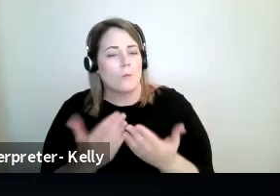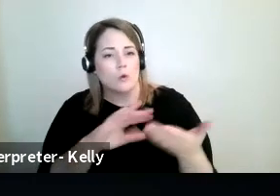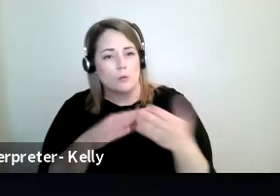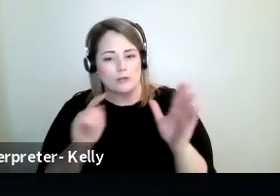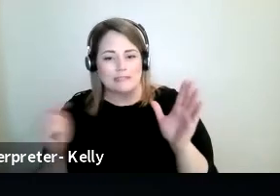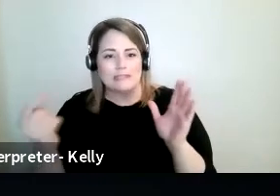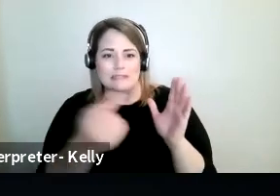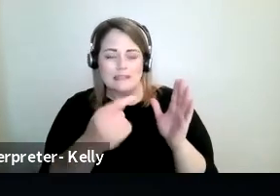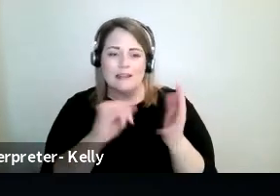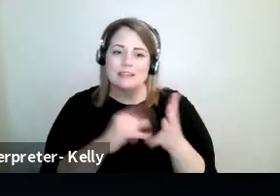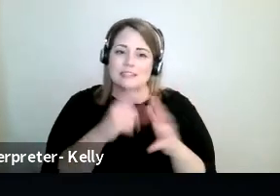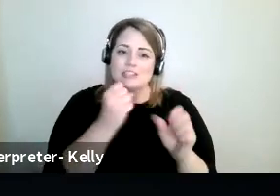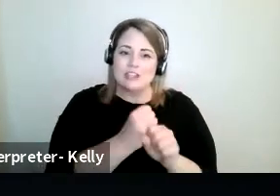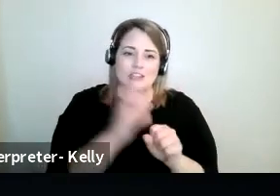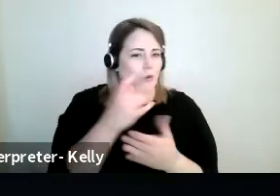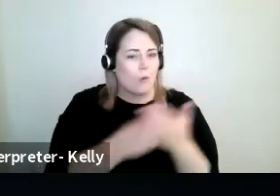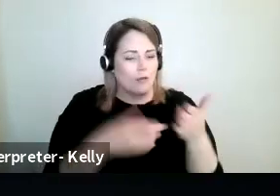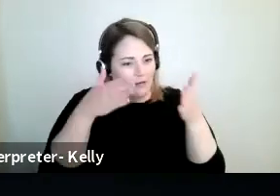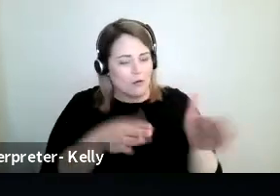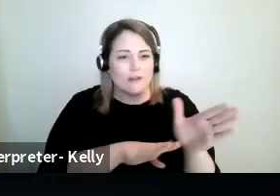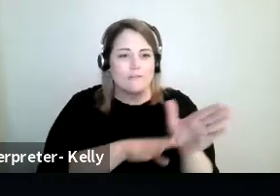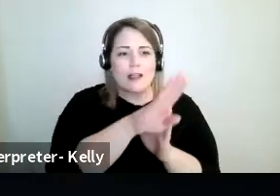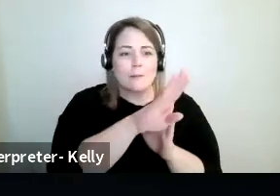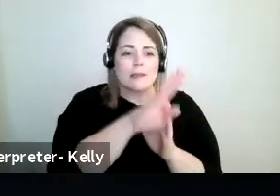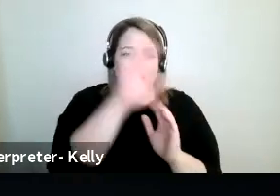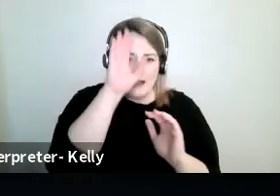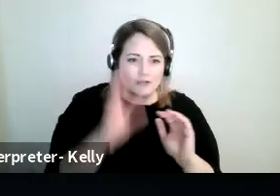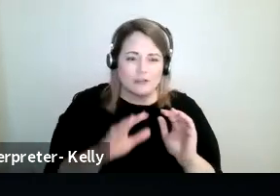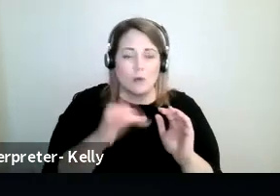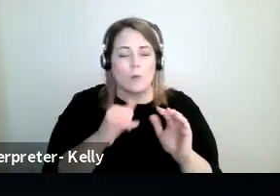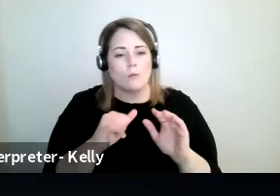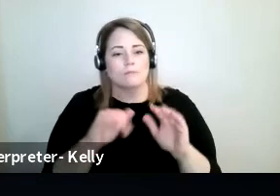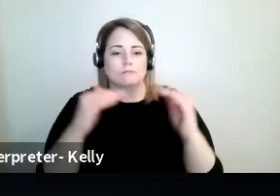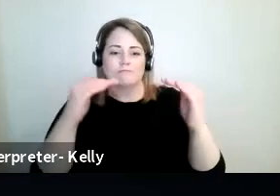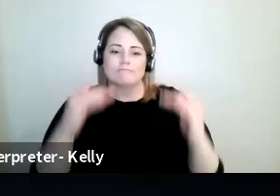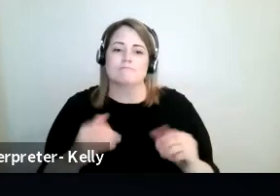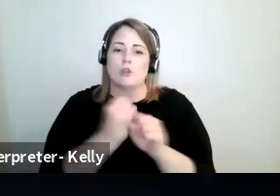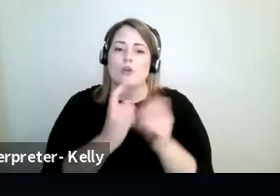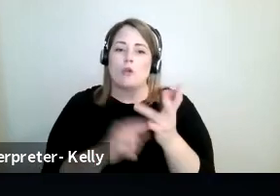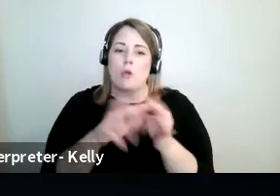It's not just developing countries or our global self, this is all countries should